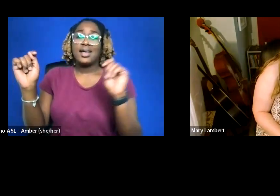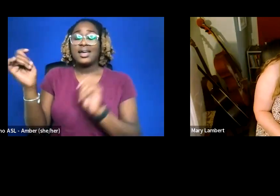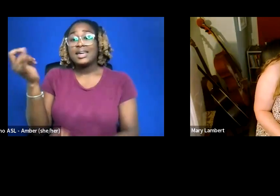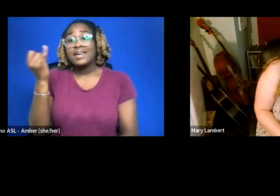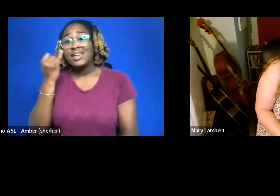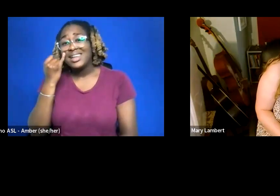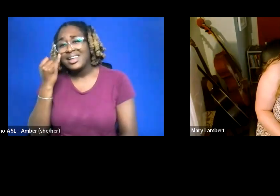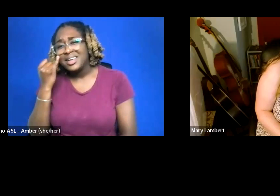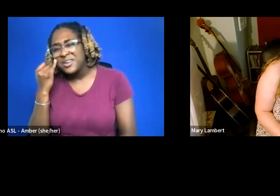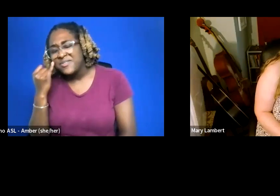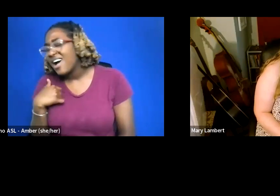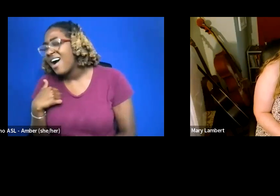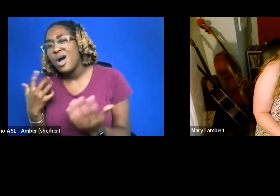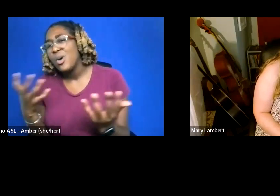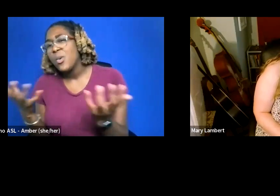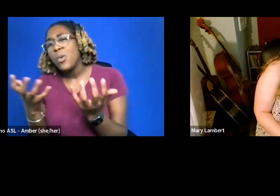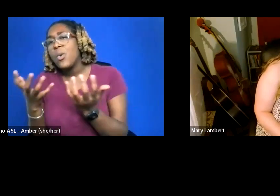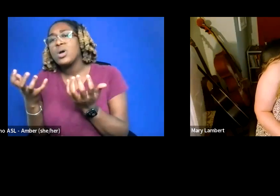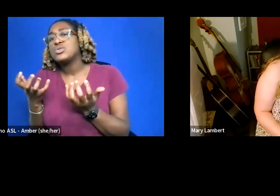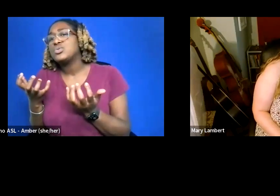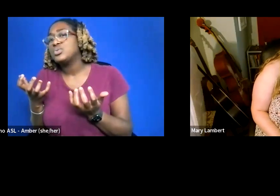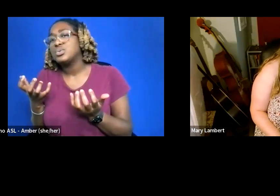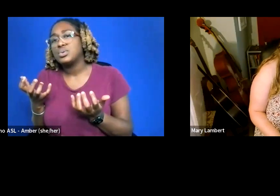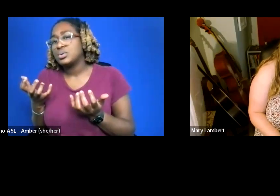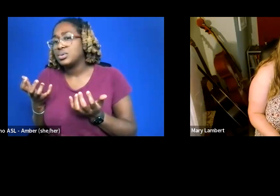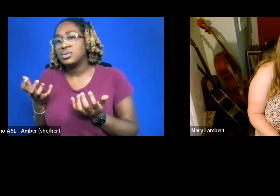Even if I wanted to.